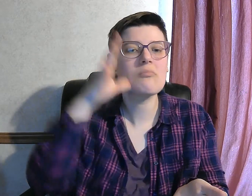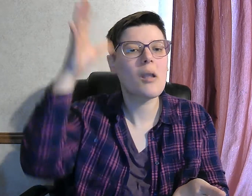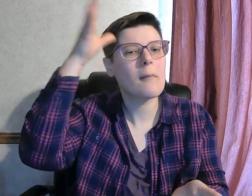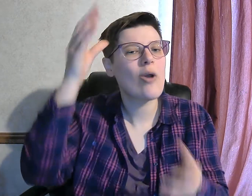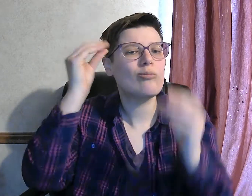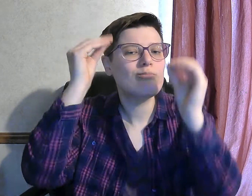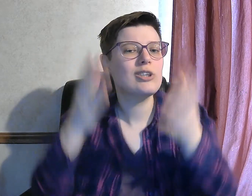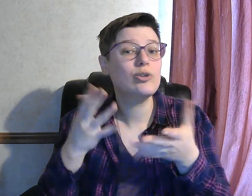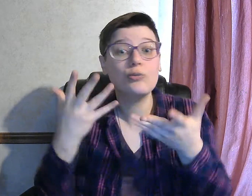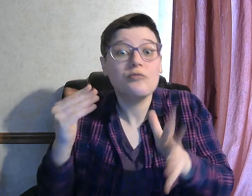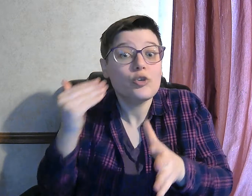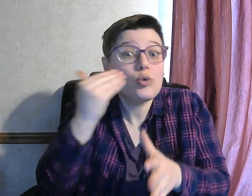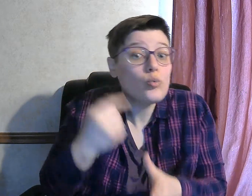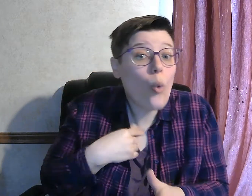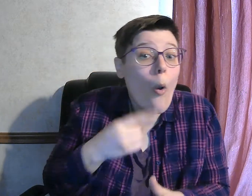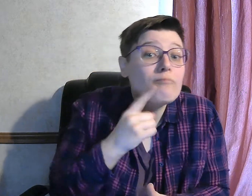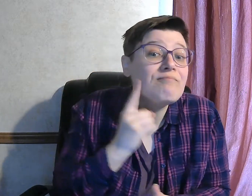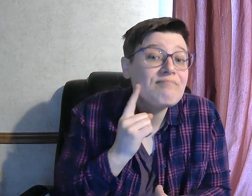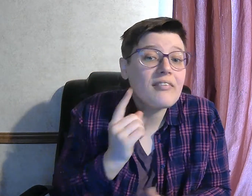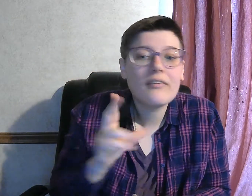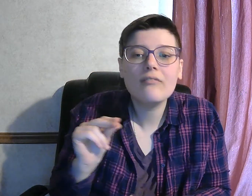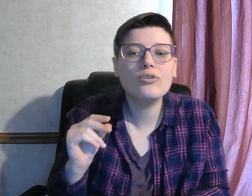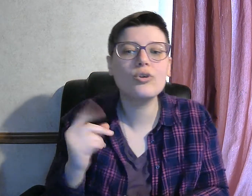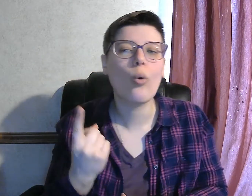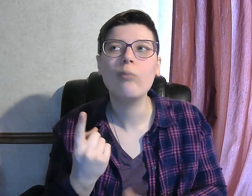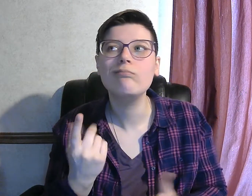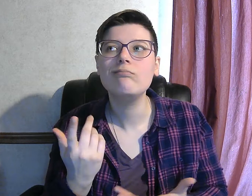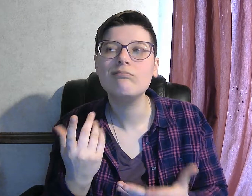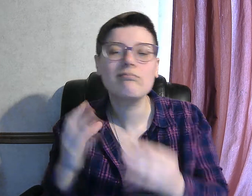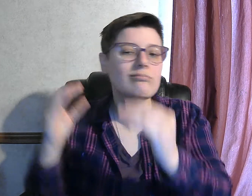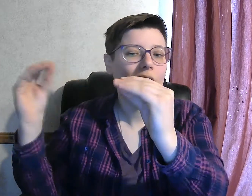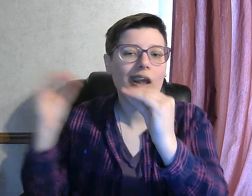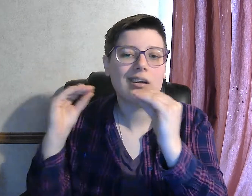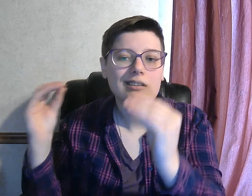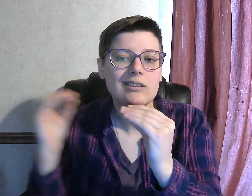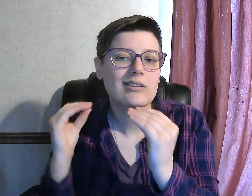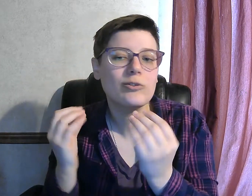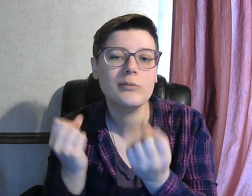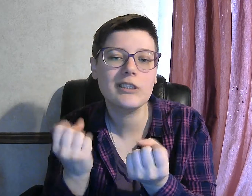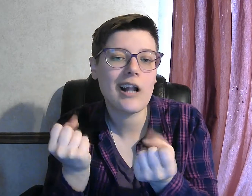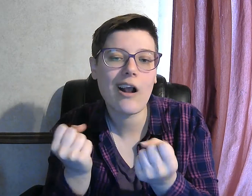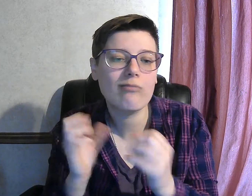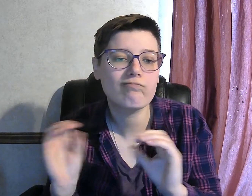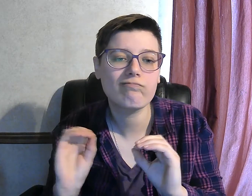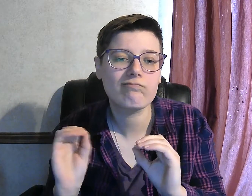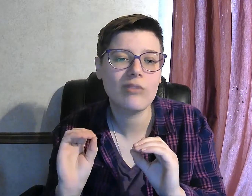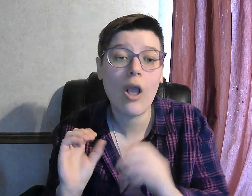Even though my parents and teachers knew I was deaf, no one taught me to sign.